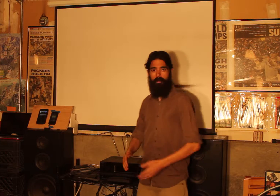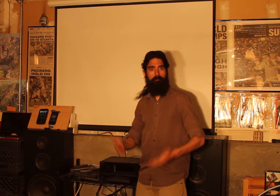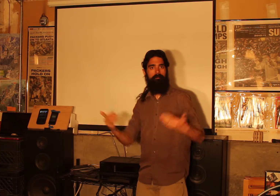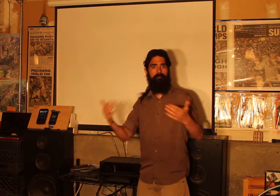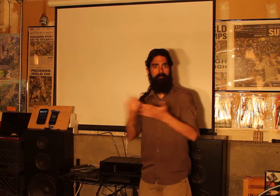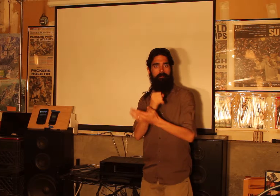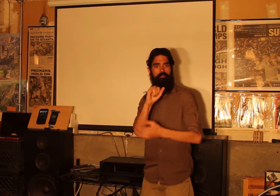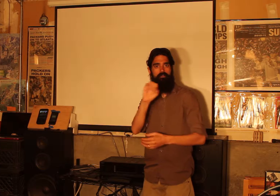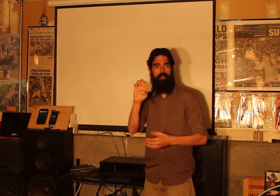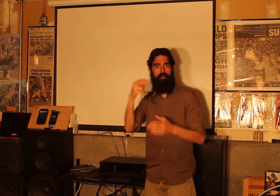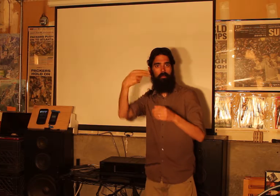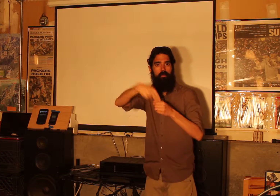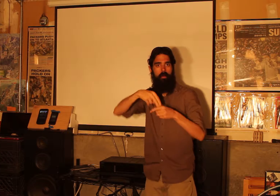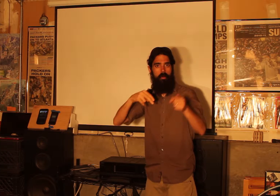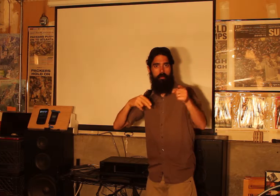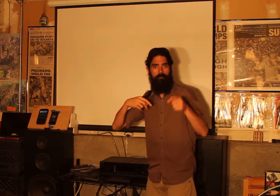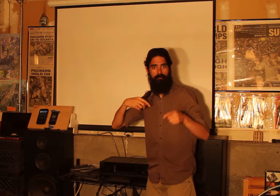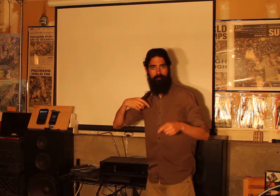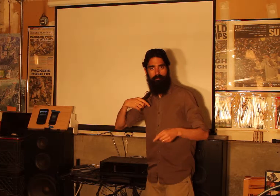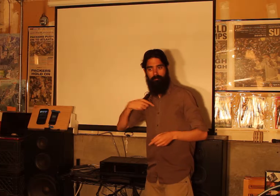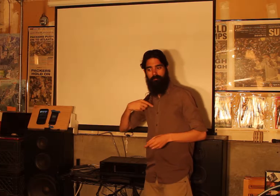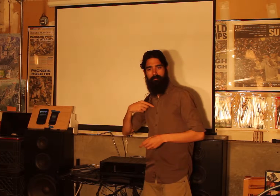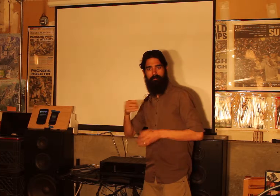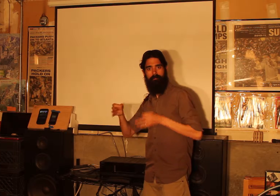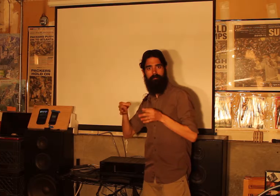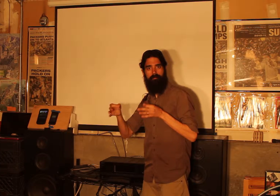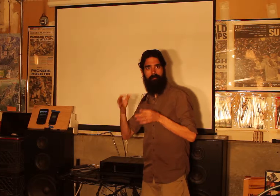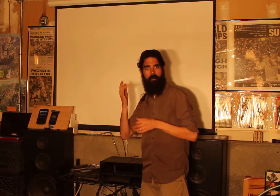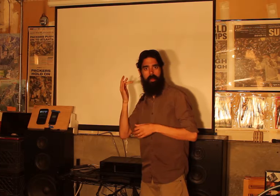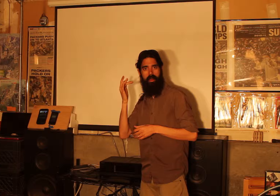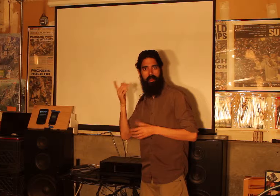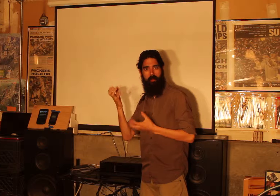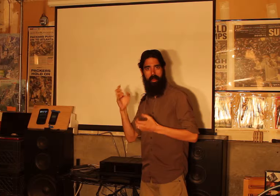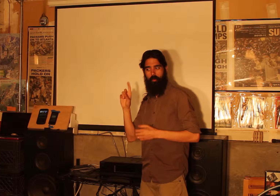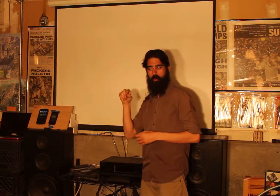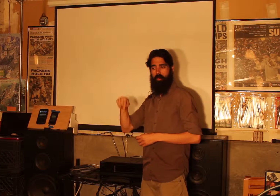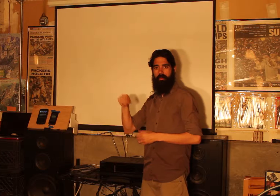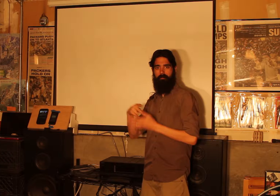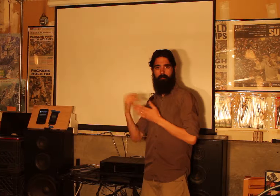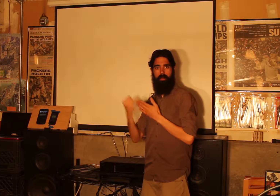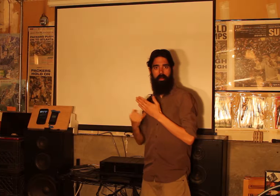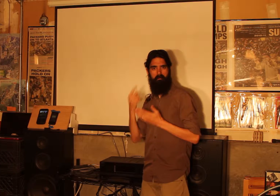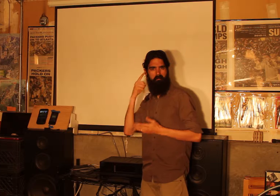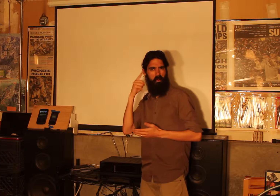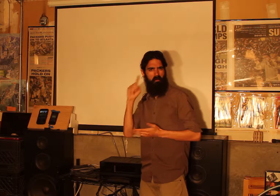Ok, let's have Jesse join me and explain why he wanted to do this film.